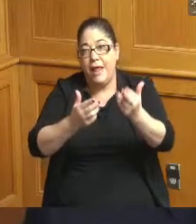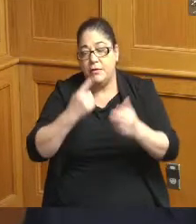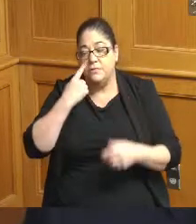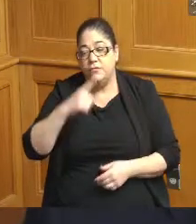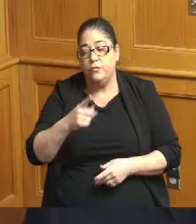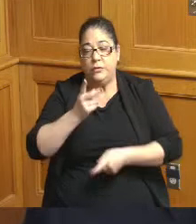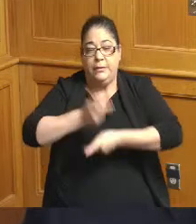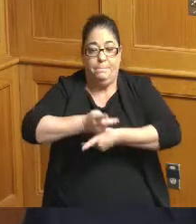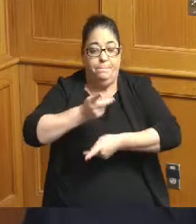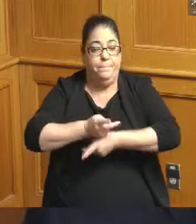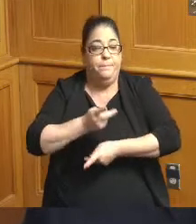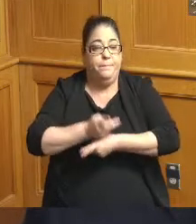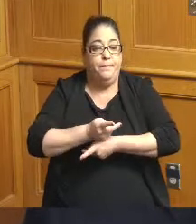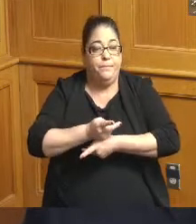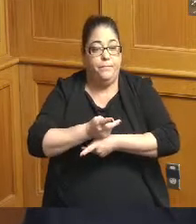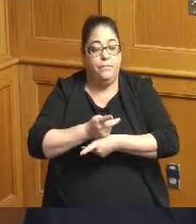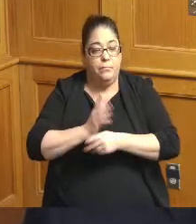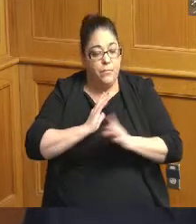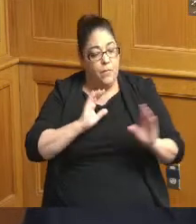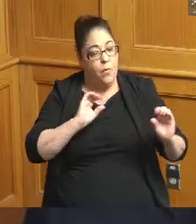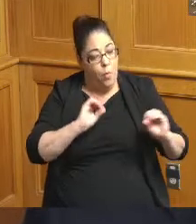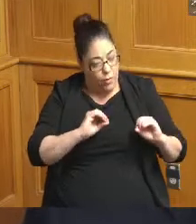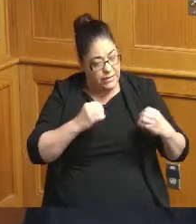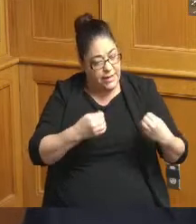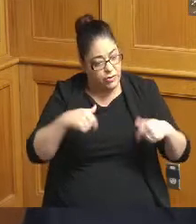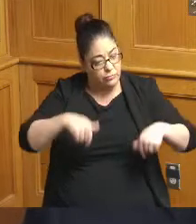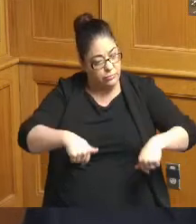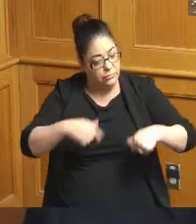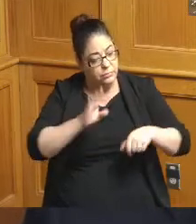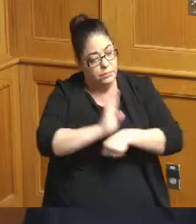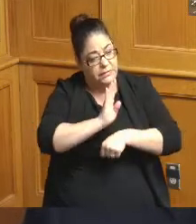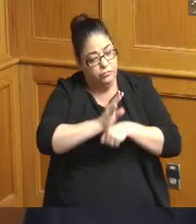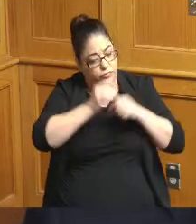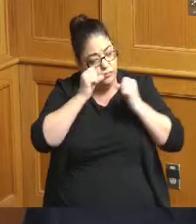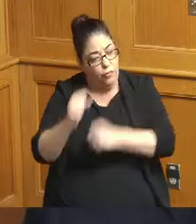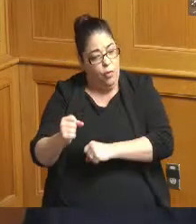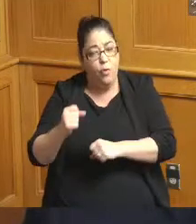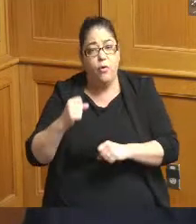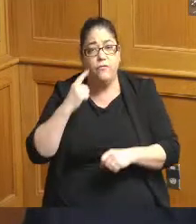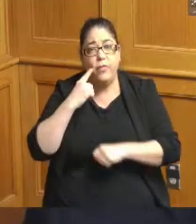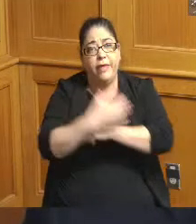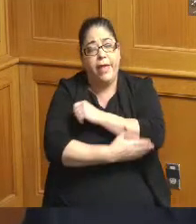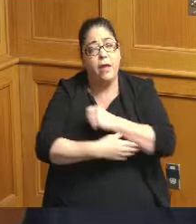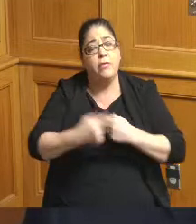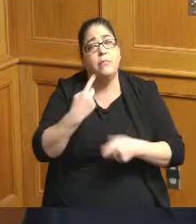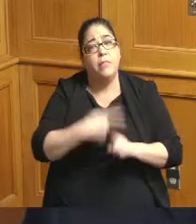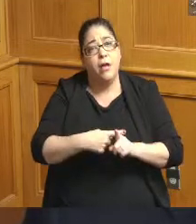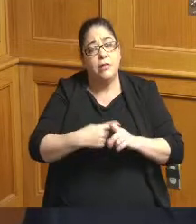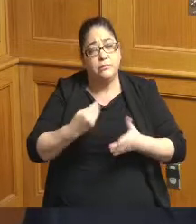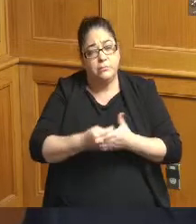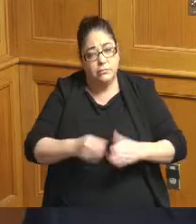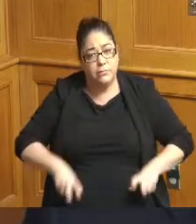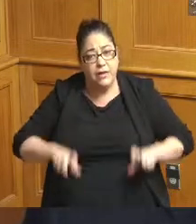keep our organization strong including making sure we're making those investments in our Workforce